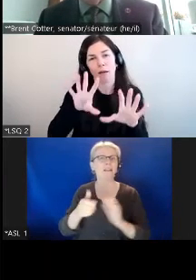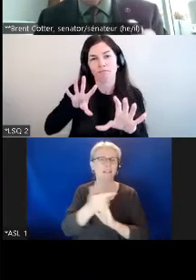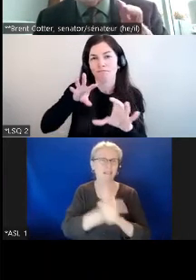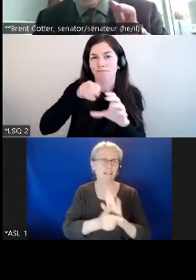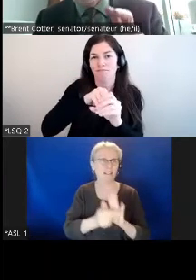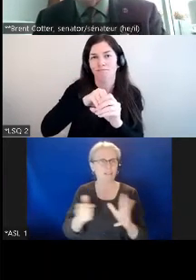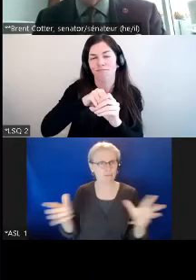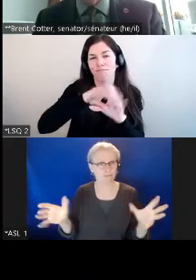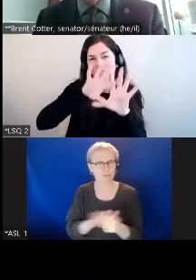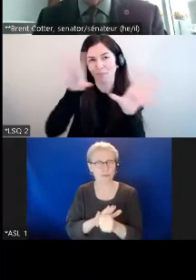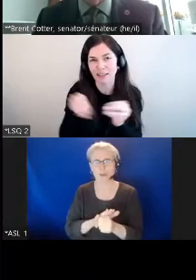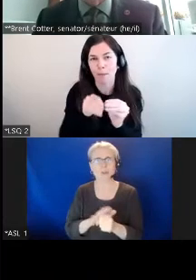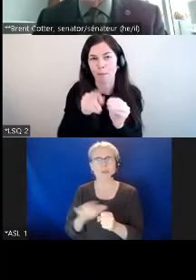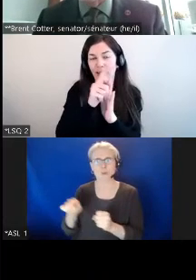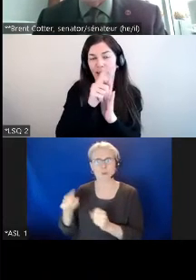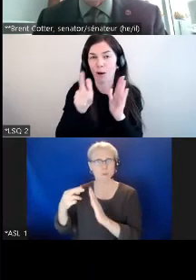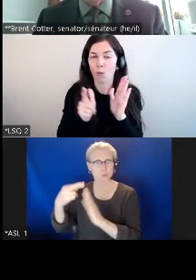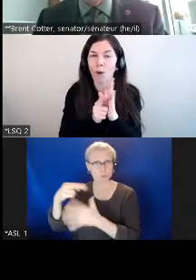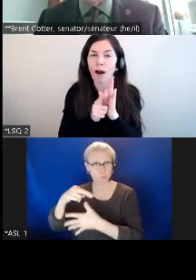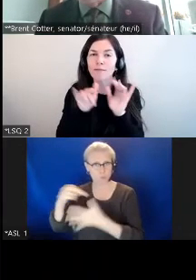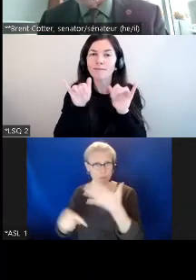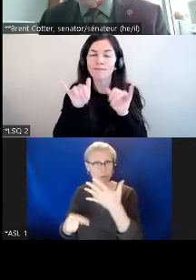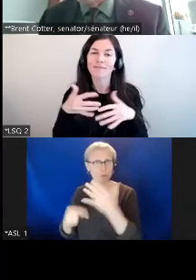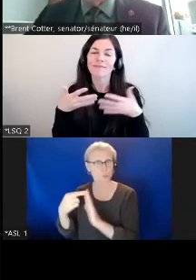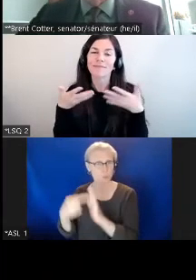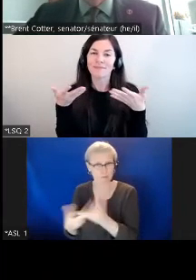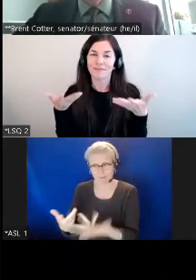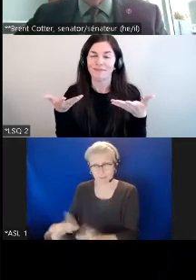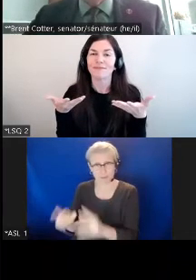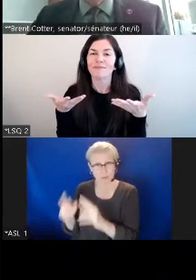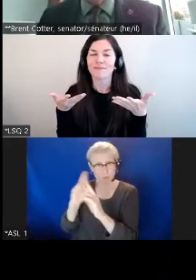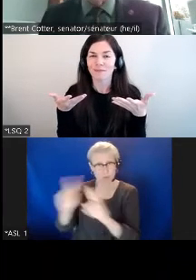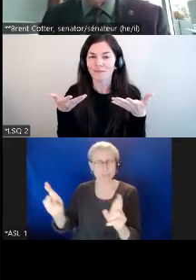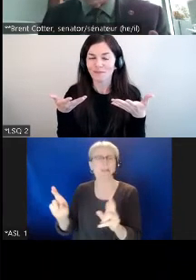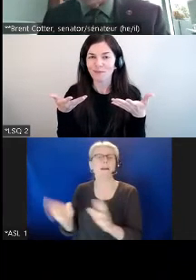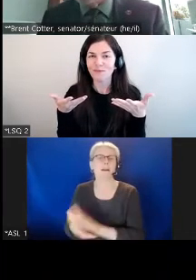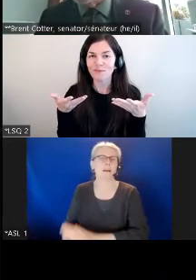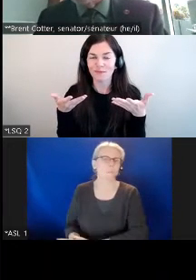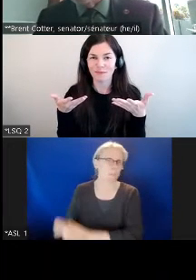IT IS LIKELY THAT WOULD BE WHEN THE BILL WOULD BE GIVEN OPERATIONAL EFFECTIVENESS, THAT IS